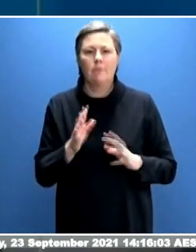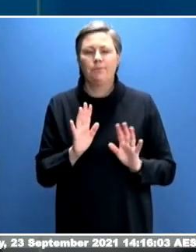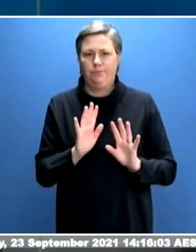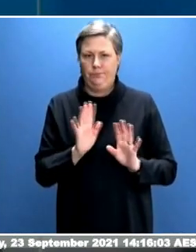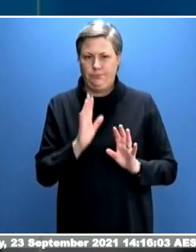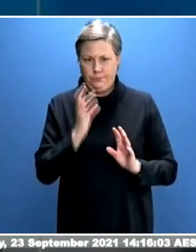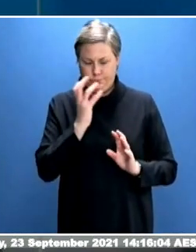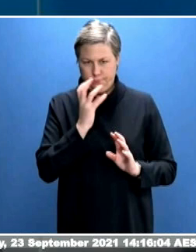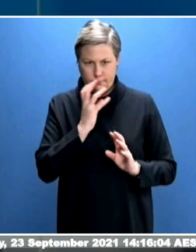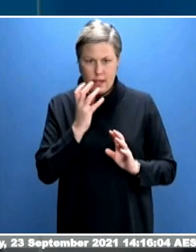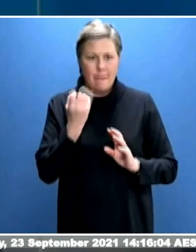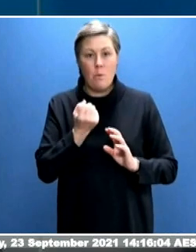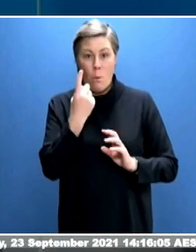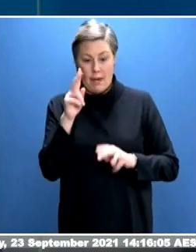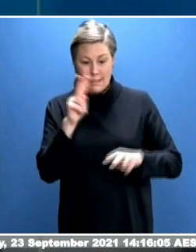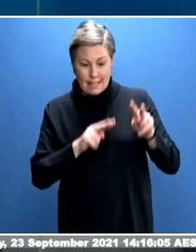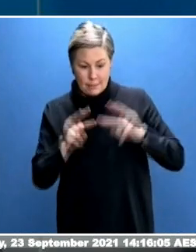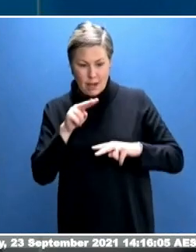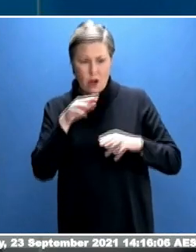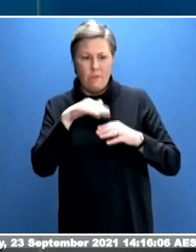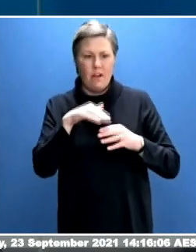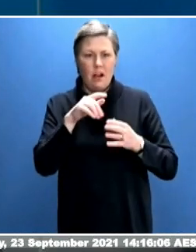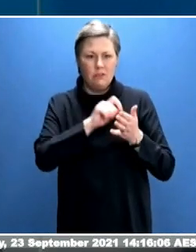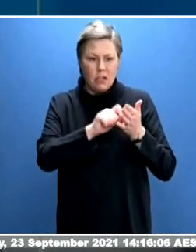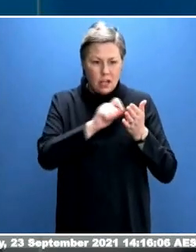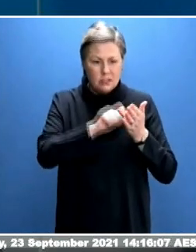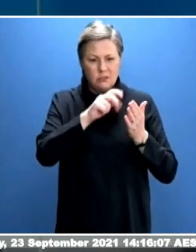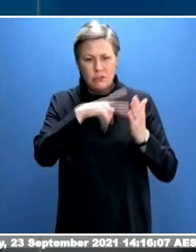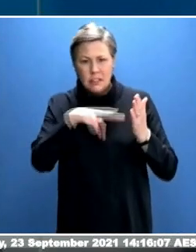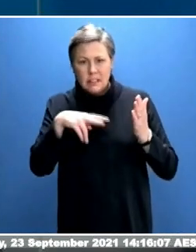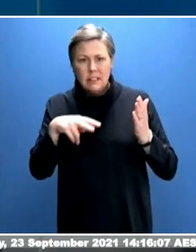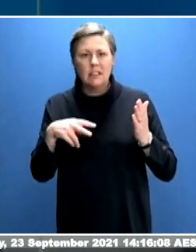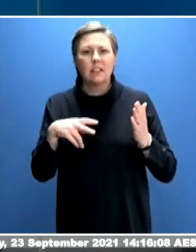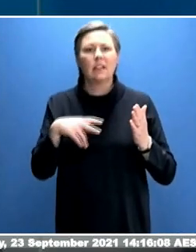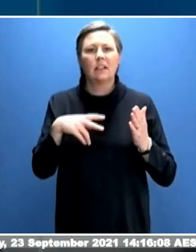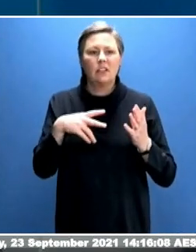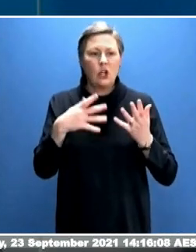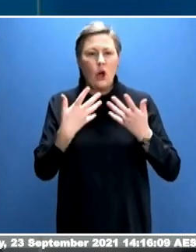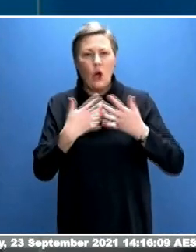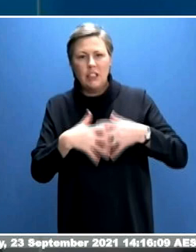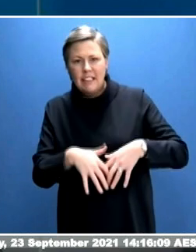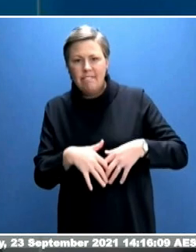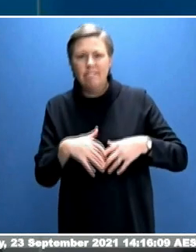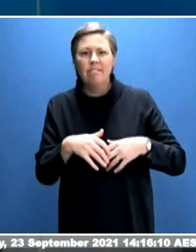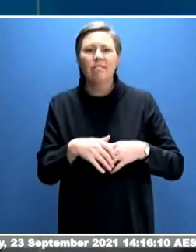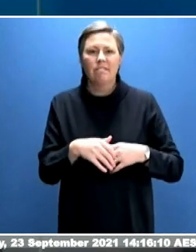range of other cognitive functioning, and cognitive function with that young person.